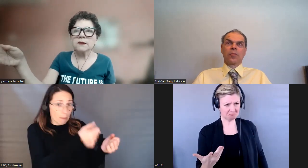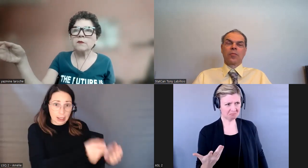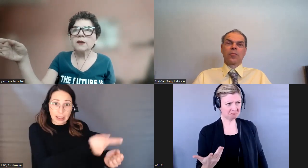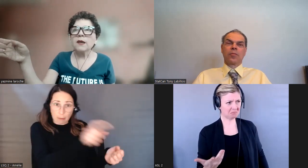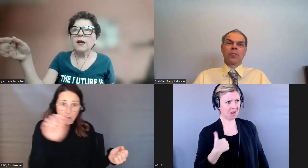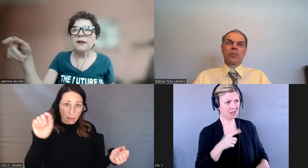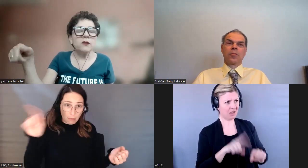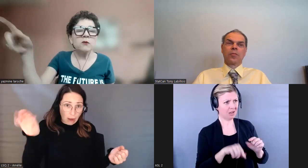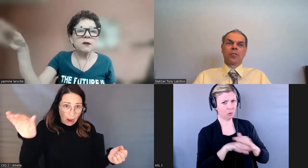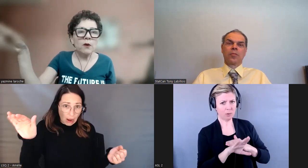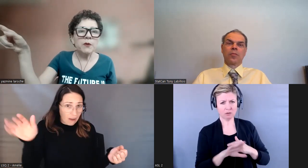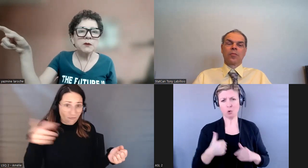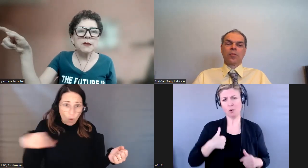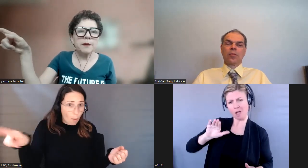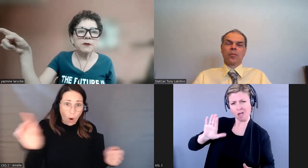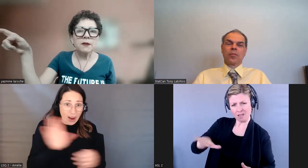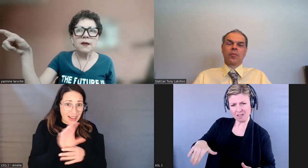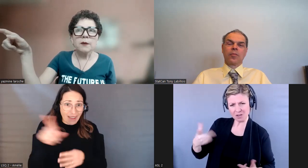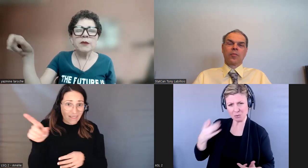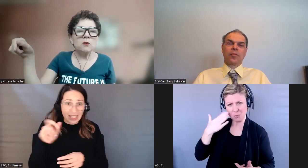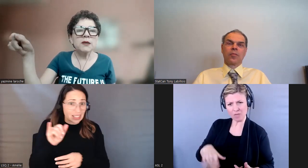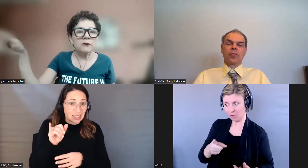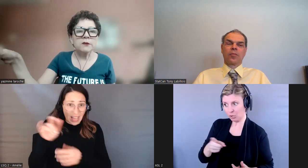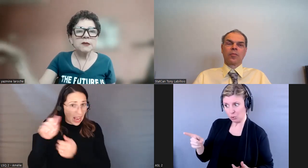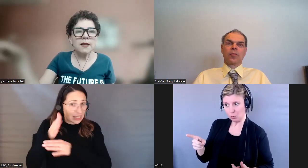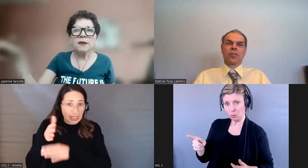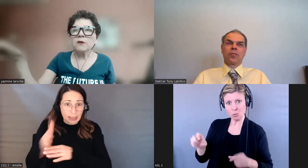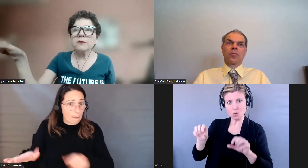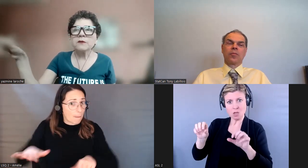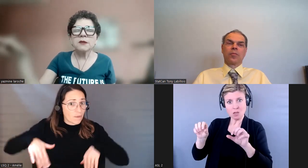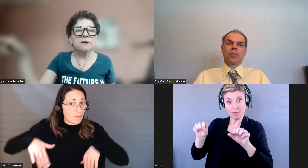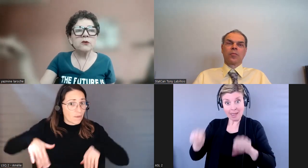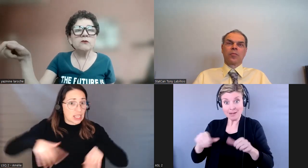them yeah you can go up those steps but you could actually tell the owners that you're